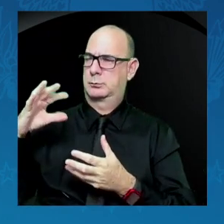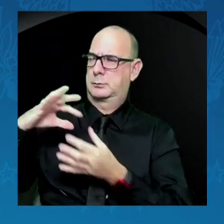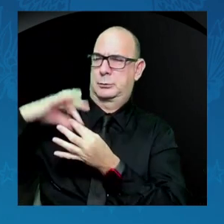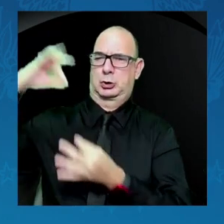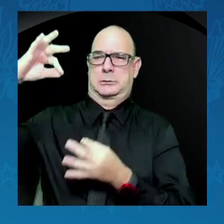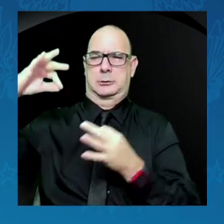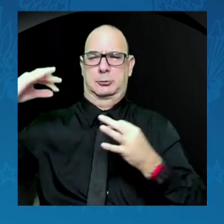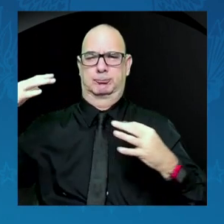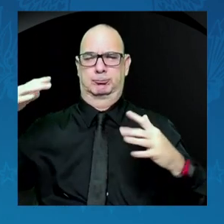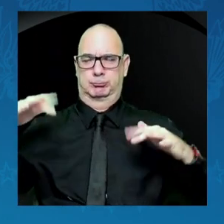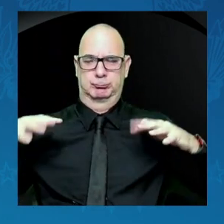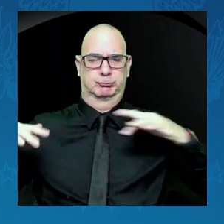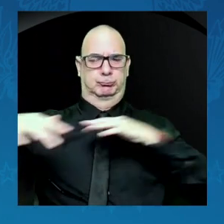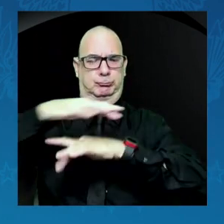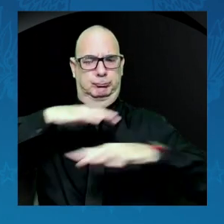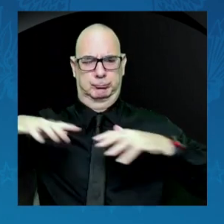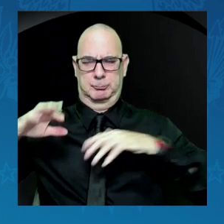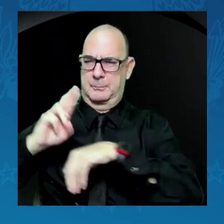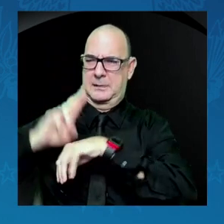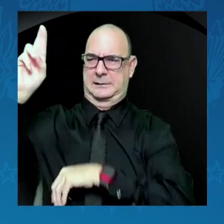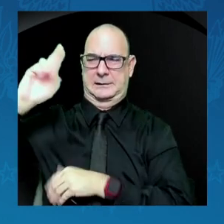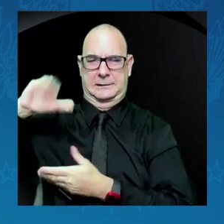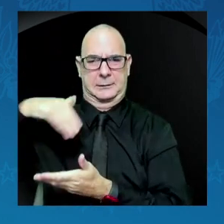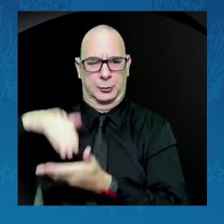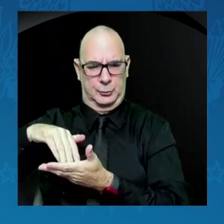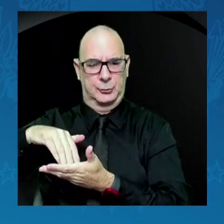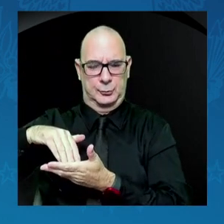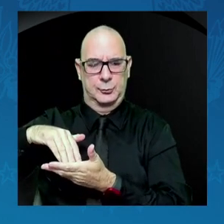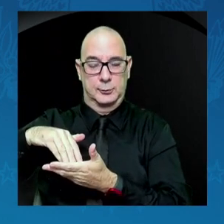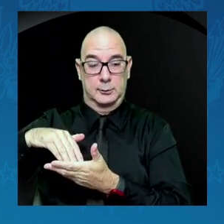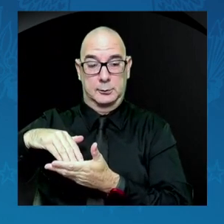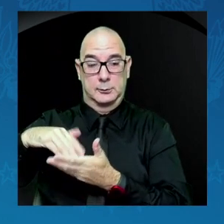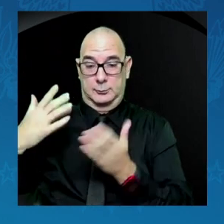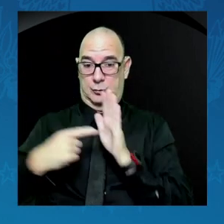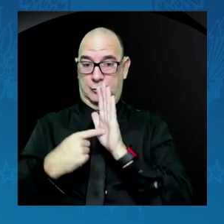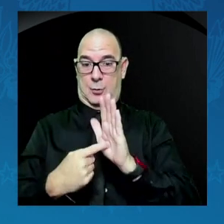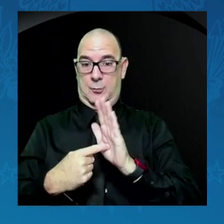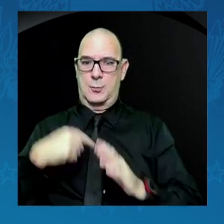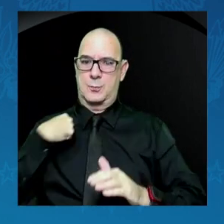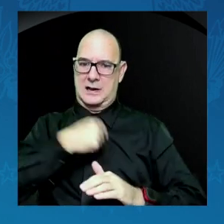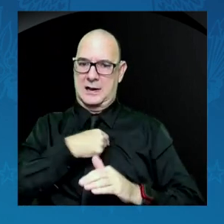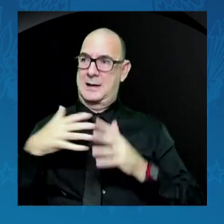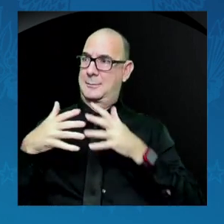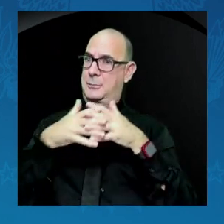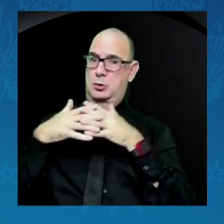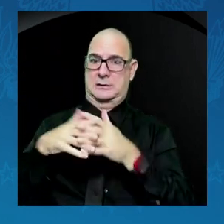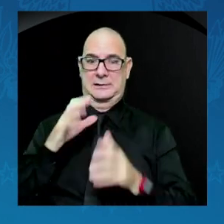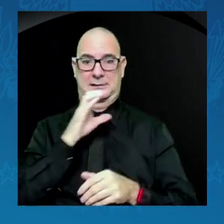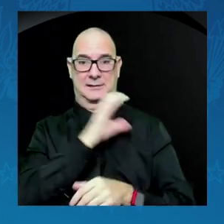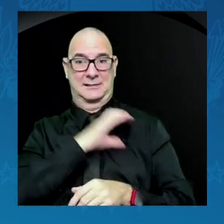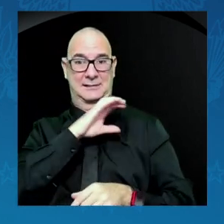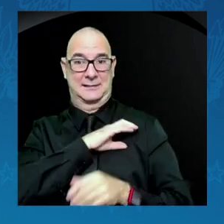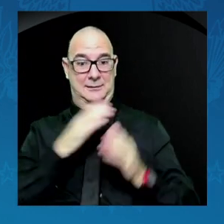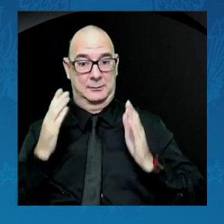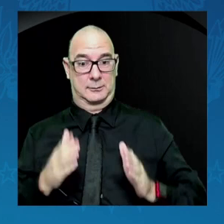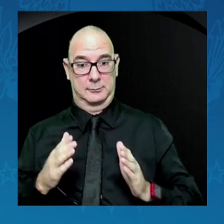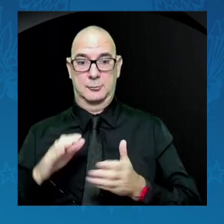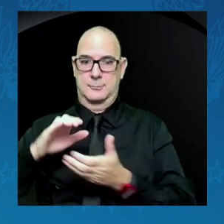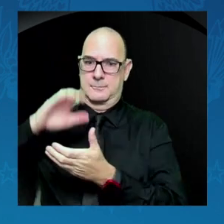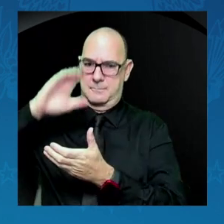is reflective of our American character. We believe in pushing further into the cosmos,